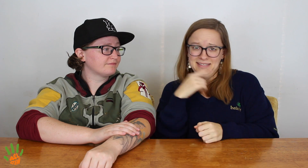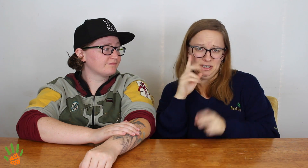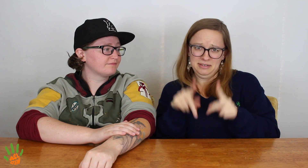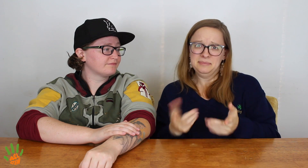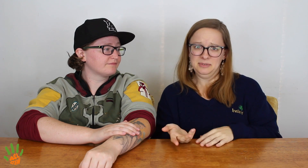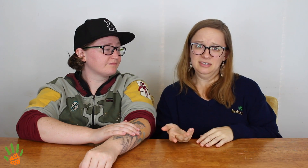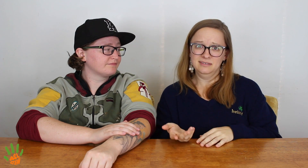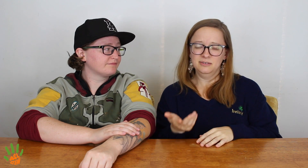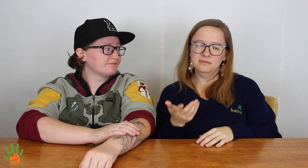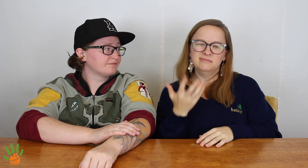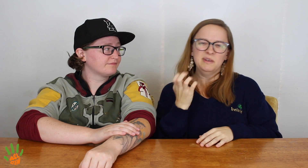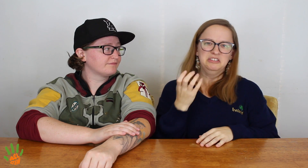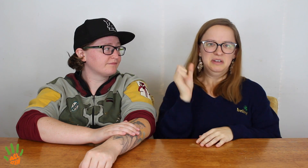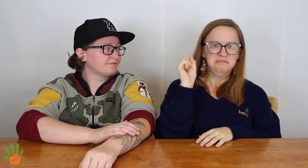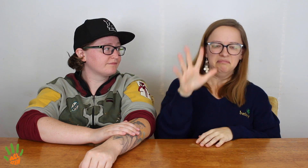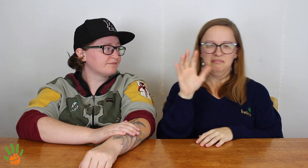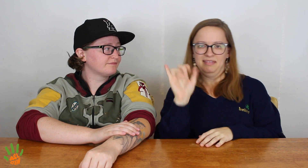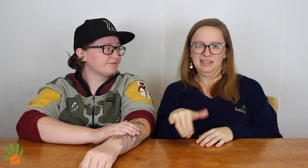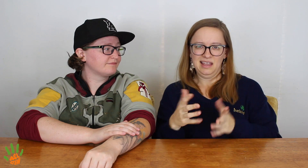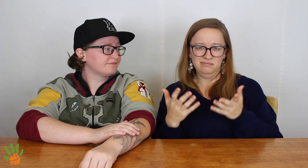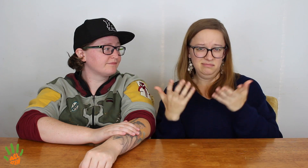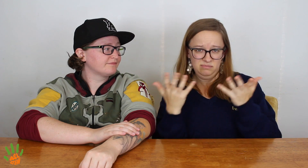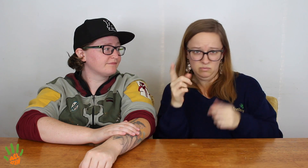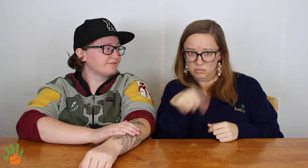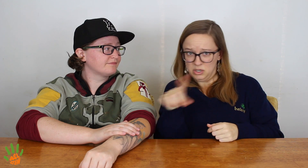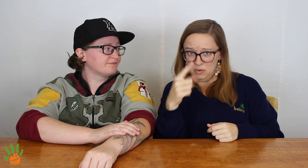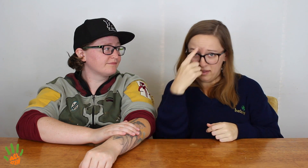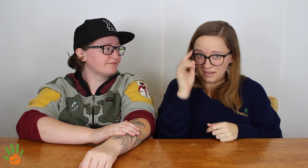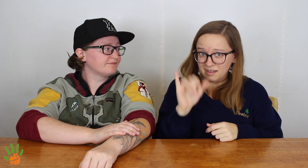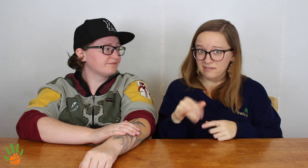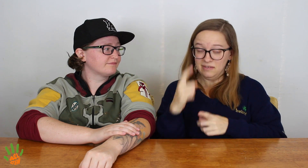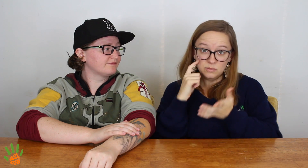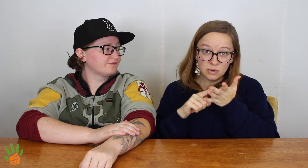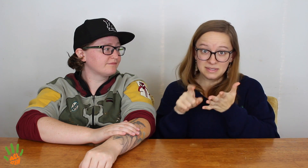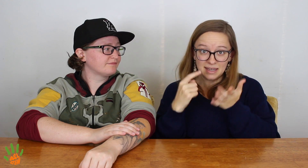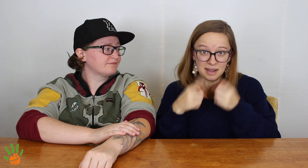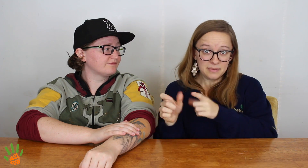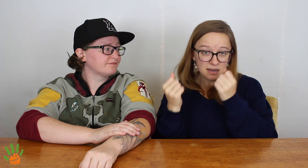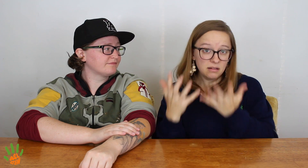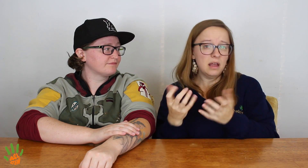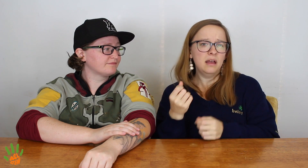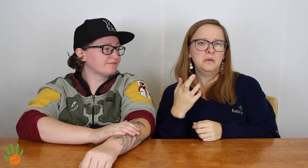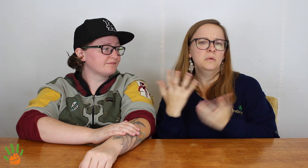the same as any hearing person does. So I just kind of wanted to throw that out there. What do you guys think of it? Have you noticed this happening a lot?